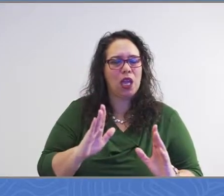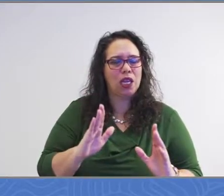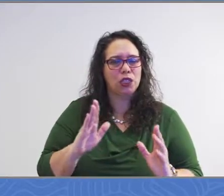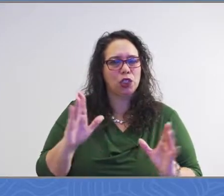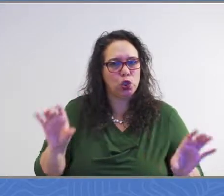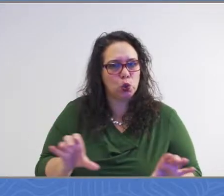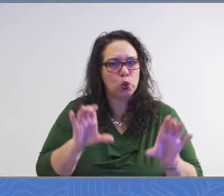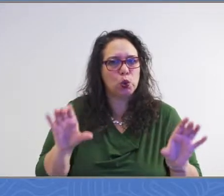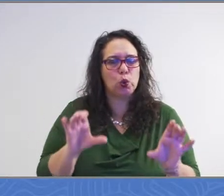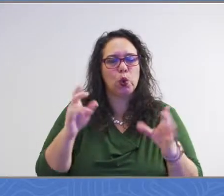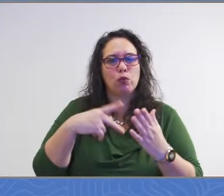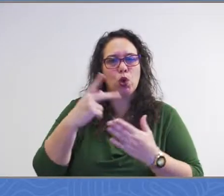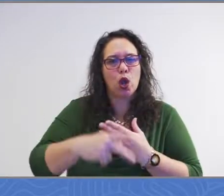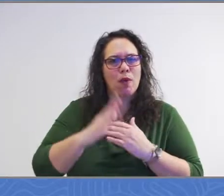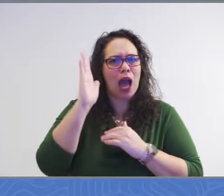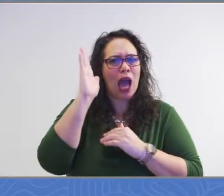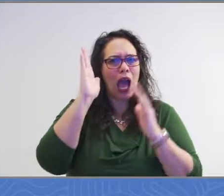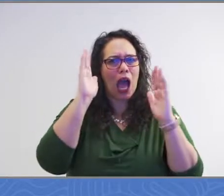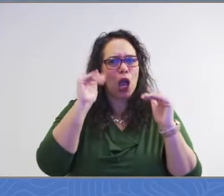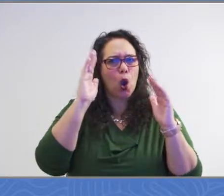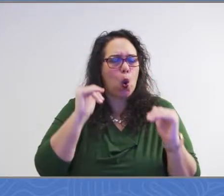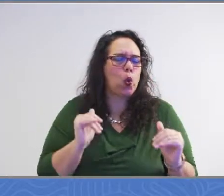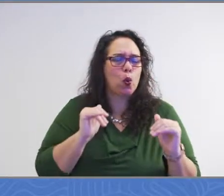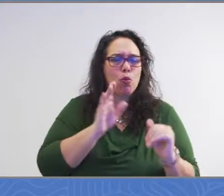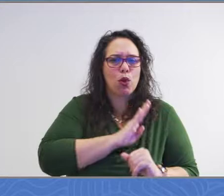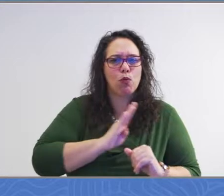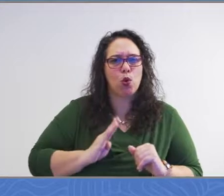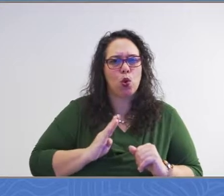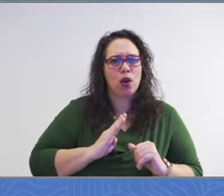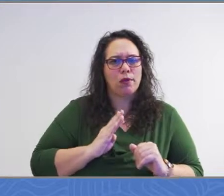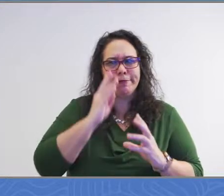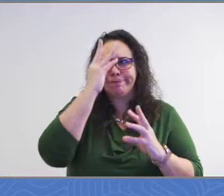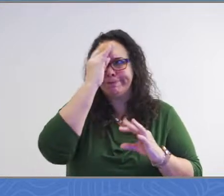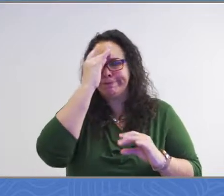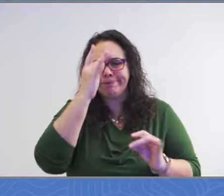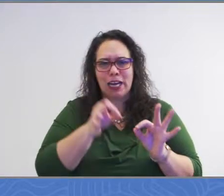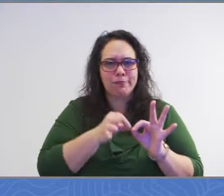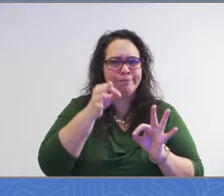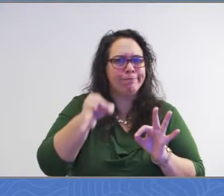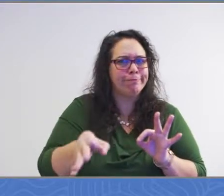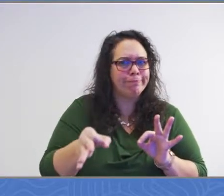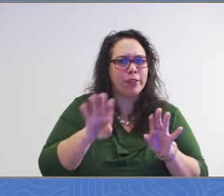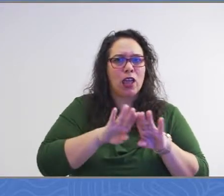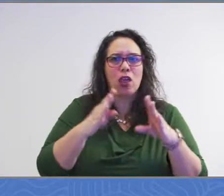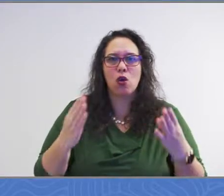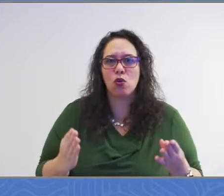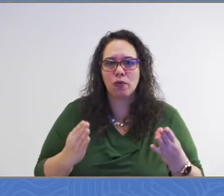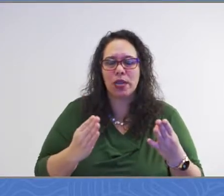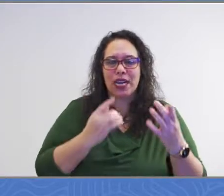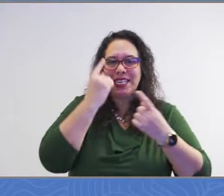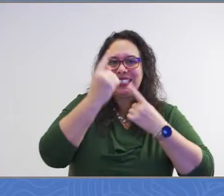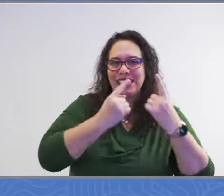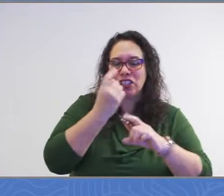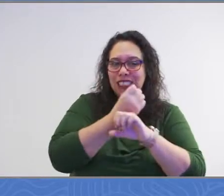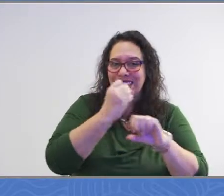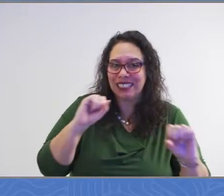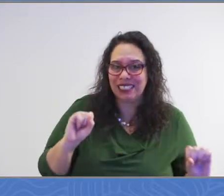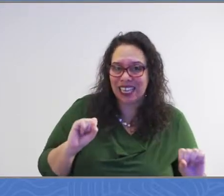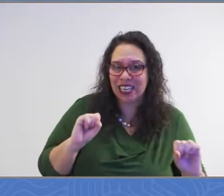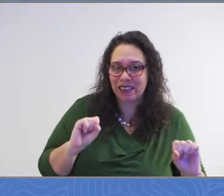I hope the board will consider postponing the opening of in-person teaching for safety and consideration of those being affected.